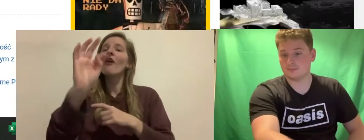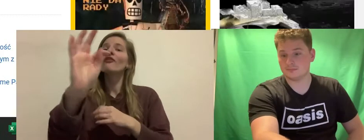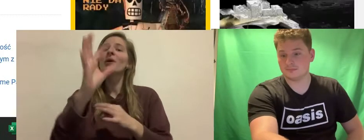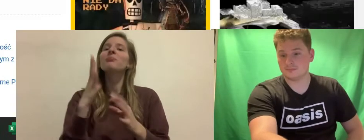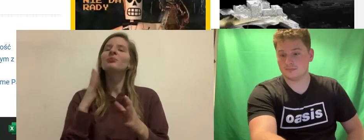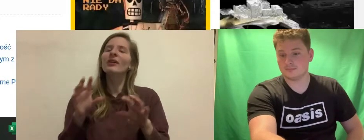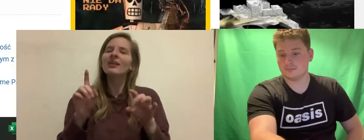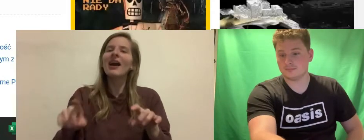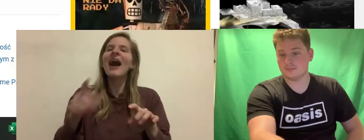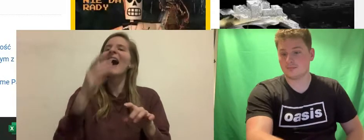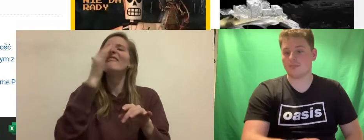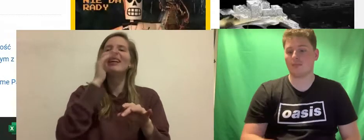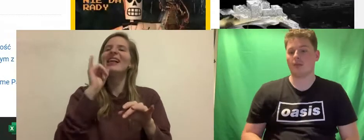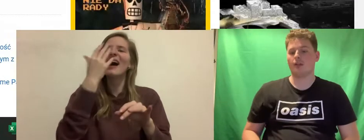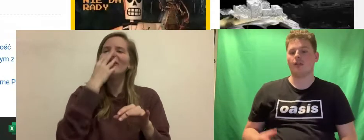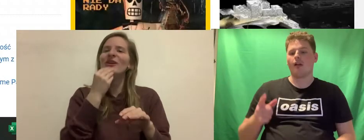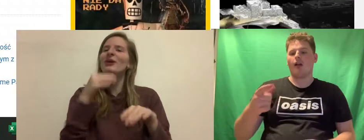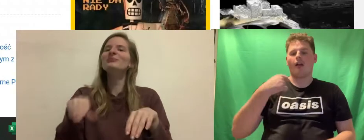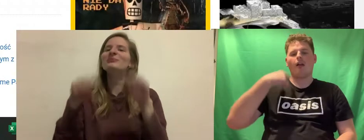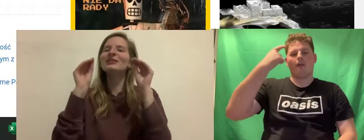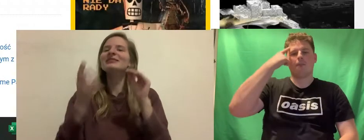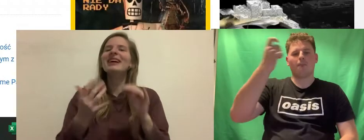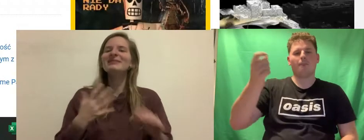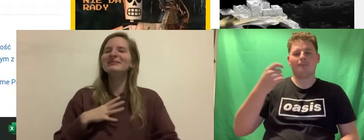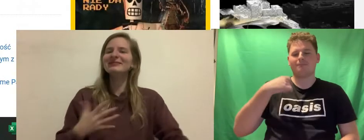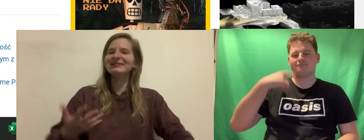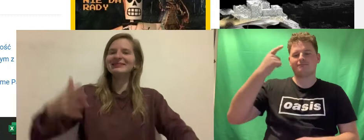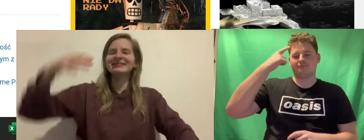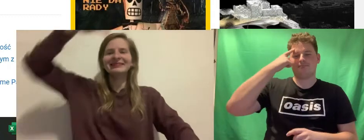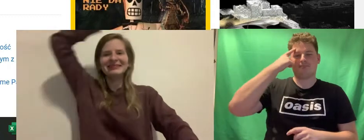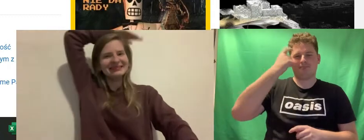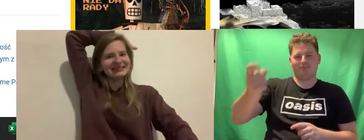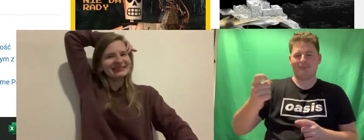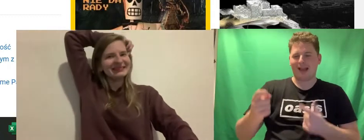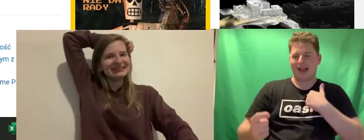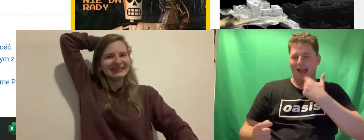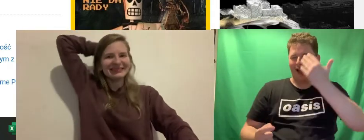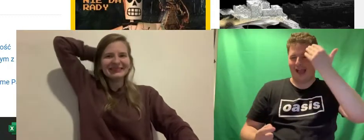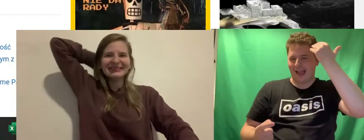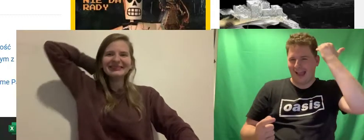K: ejejejejeje don't watch sims 1 on yt! just tell me what it was like, what were your impressions! K: tell me how it was at the beginning with you